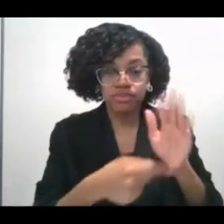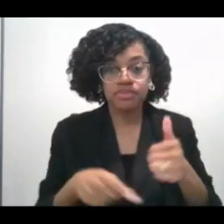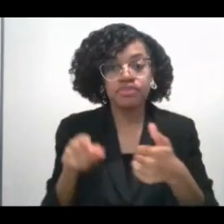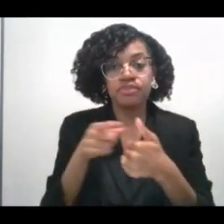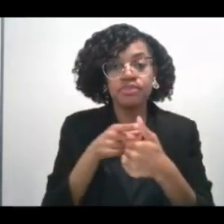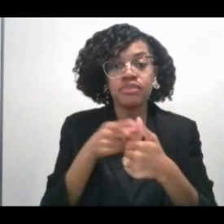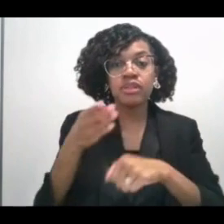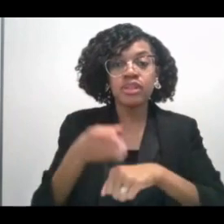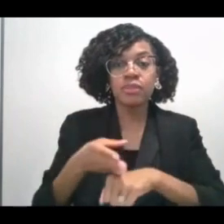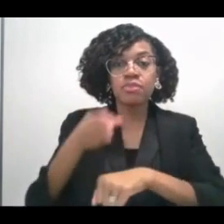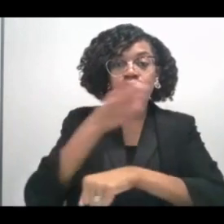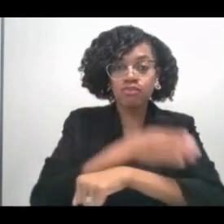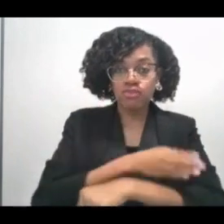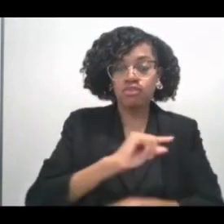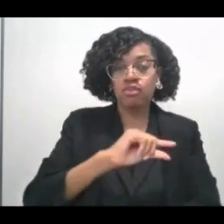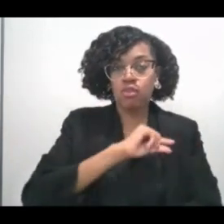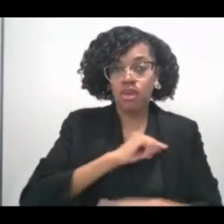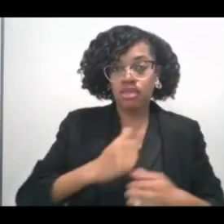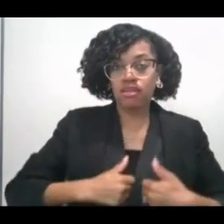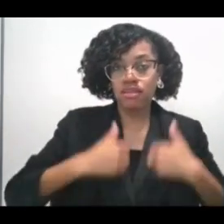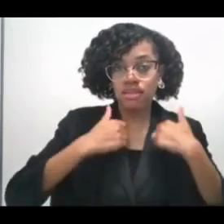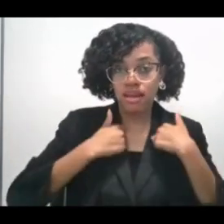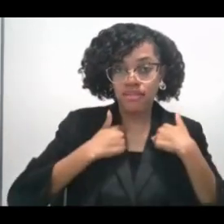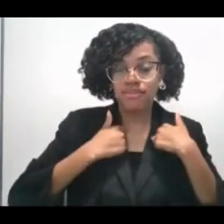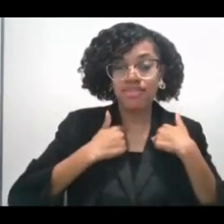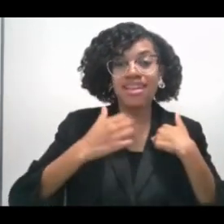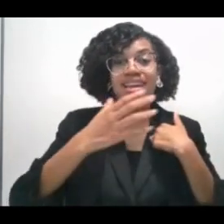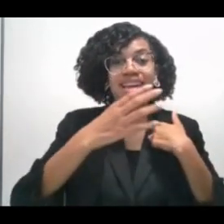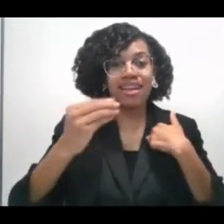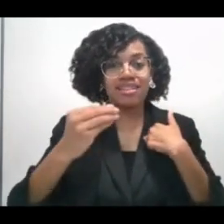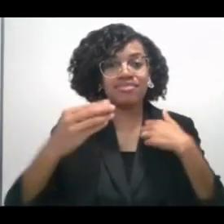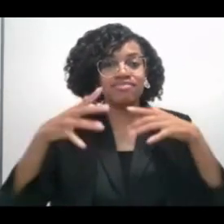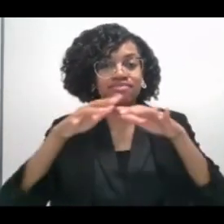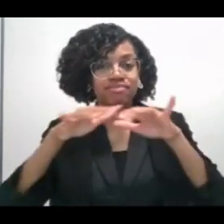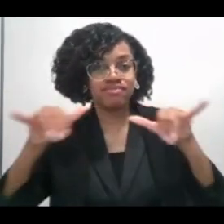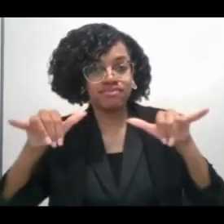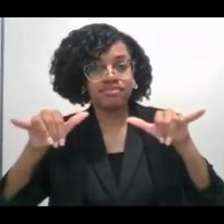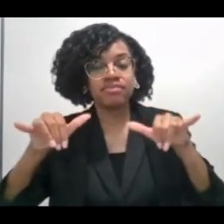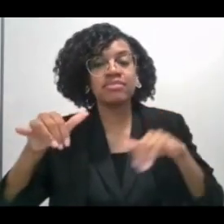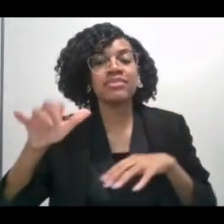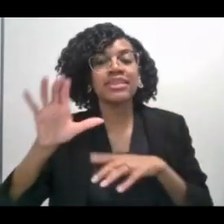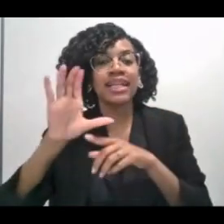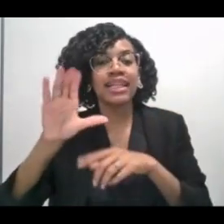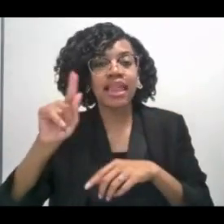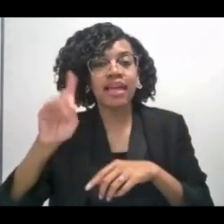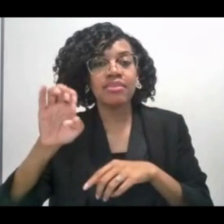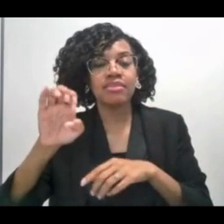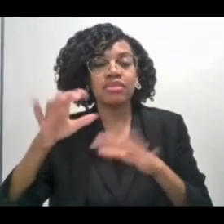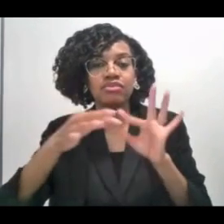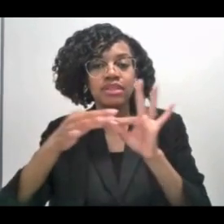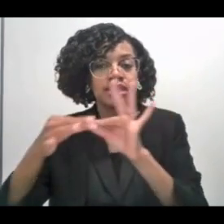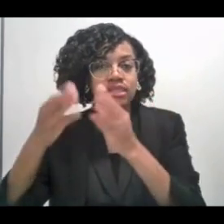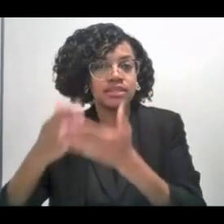face of climate related hazards, per se. So that is the set of